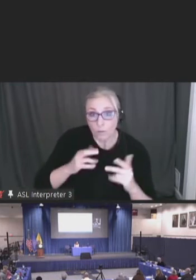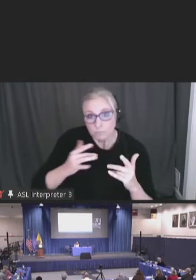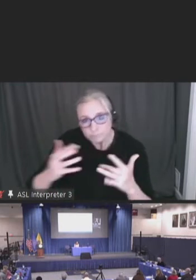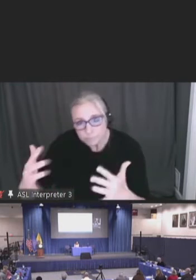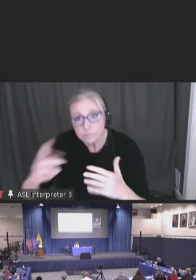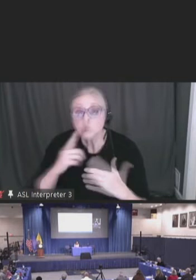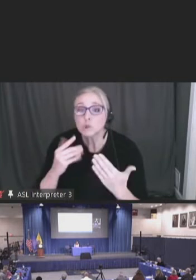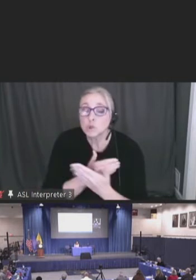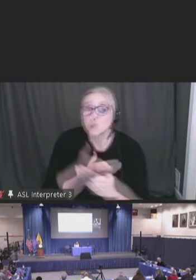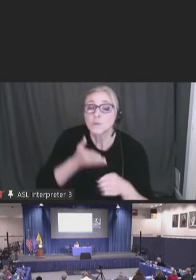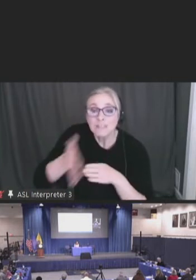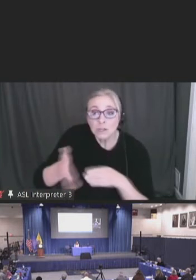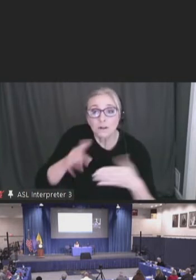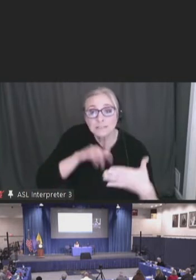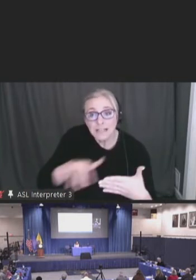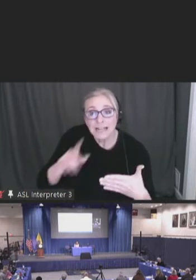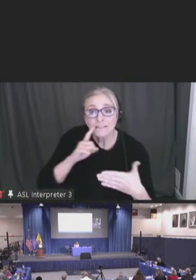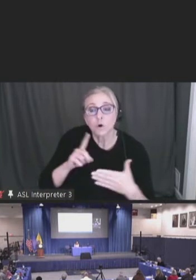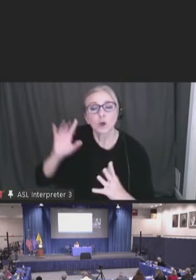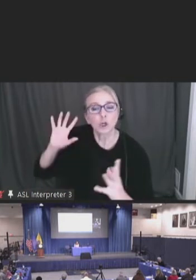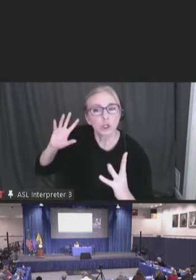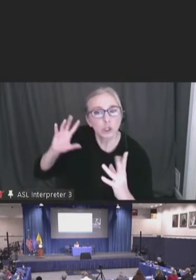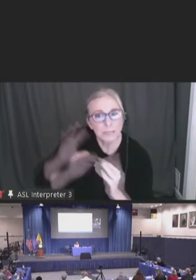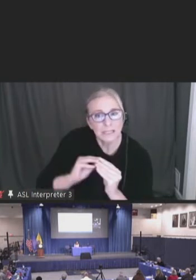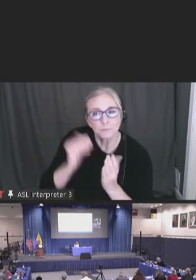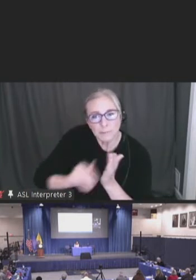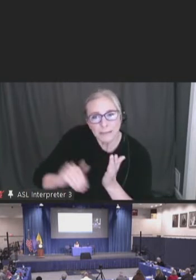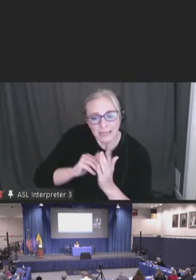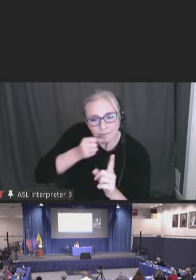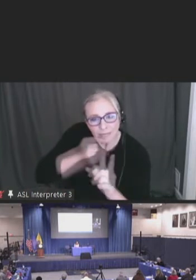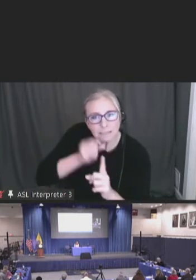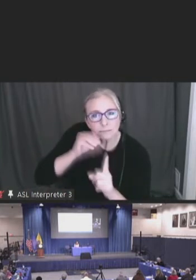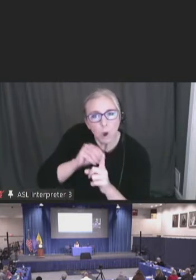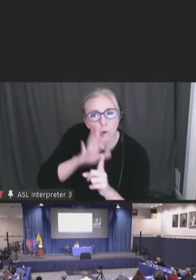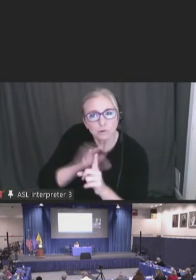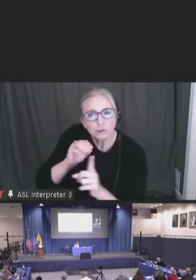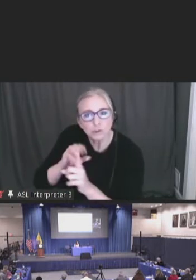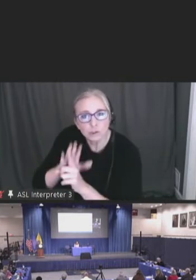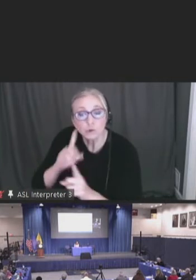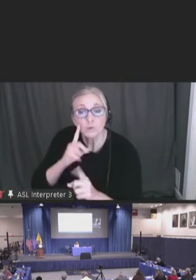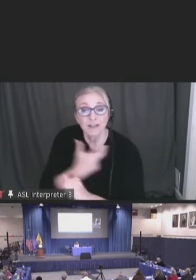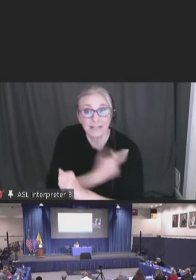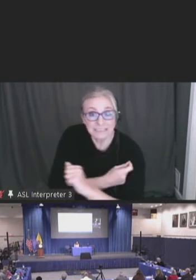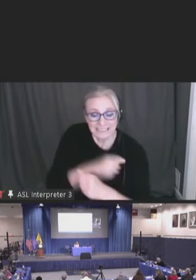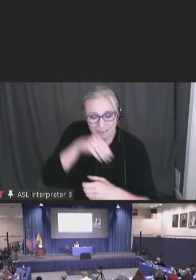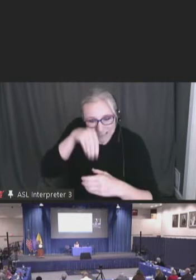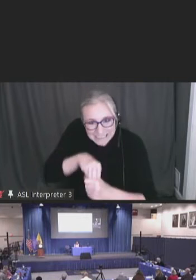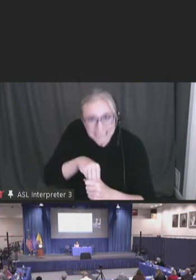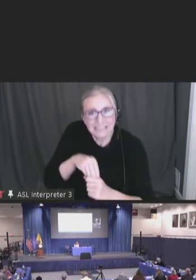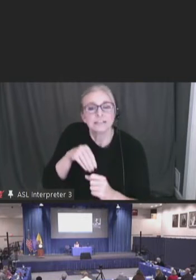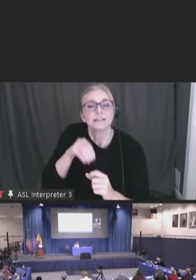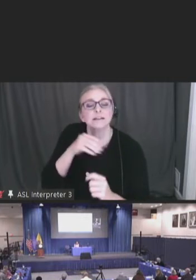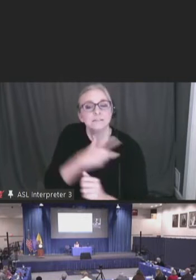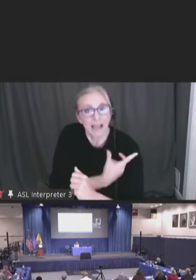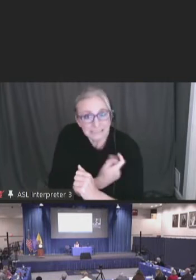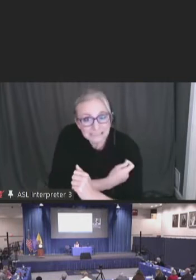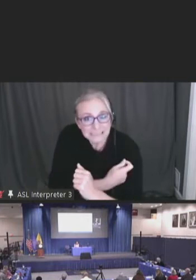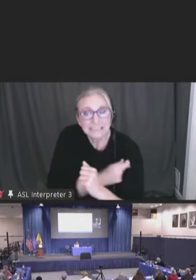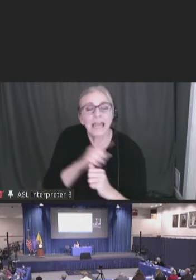developed looking at cumulative repeated exposure to vaccines and ingredients in vaccines. And then an examination of long-term health outcomes.